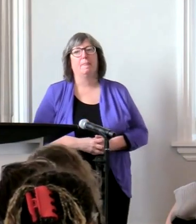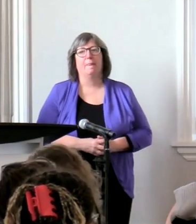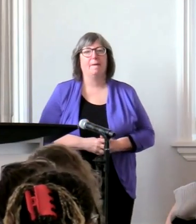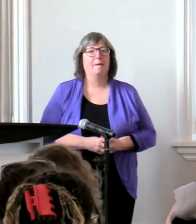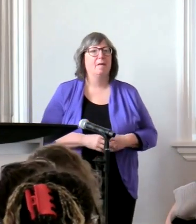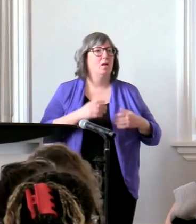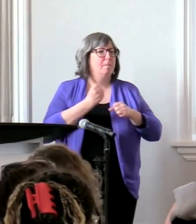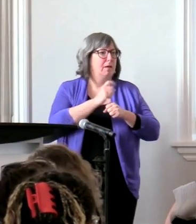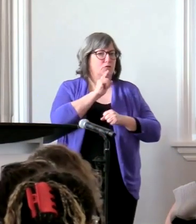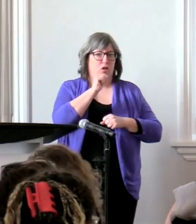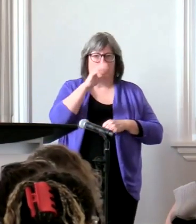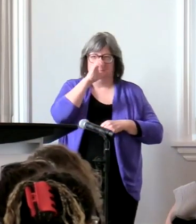Just I want to make sure I don't miss anybody.